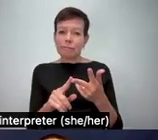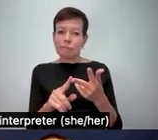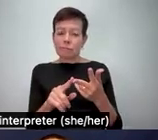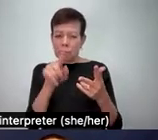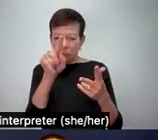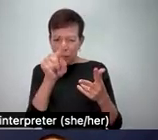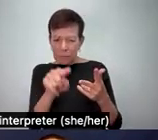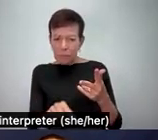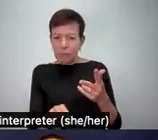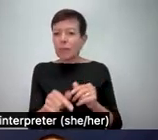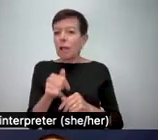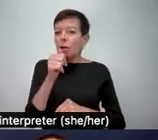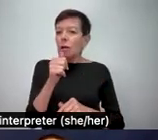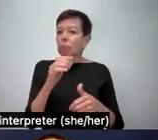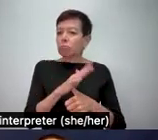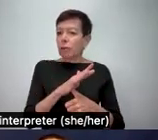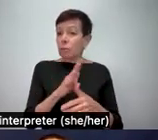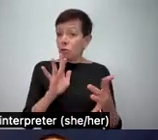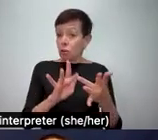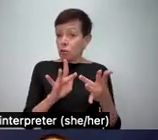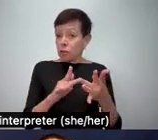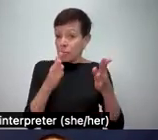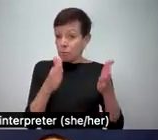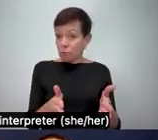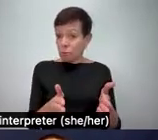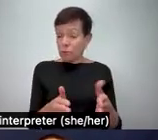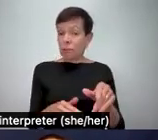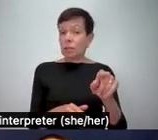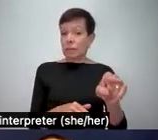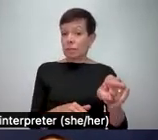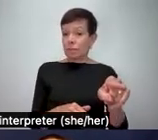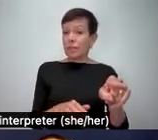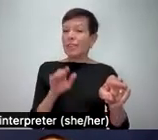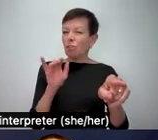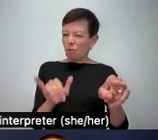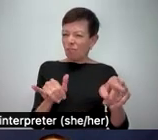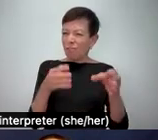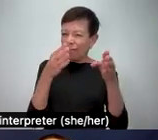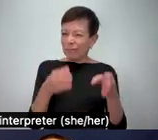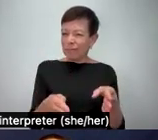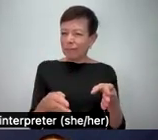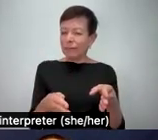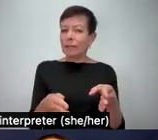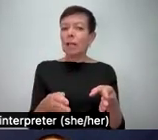primary contact, so here this should be the person who is going to be in charge of the application